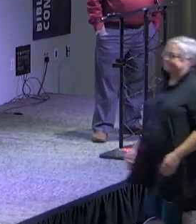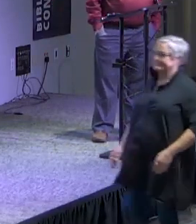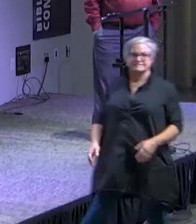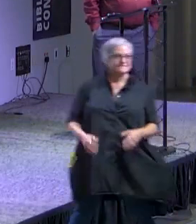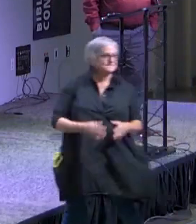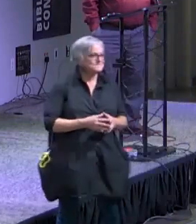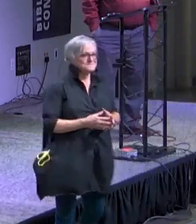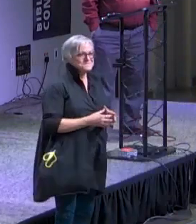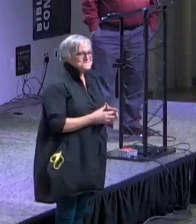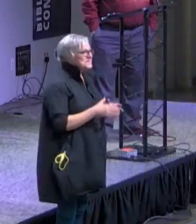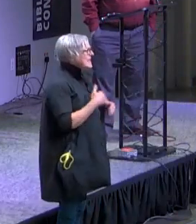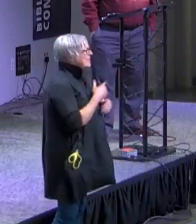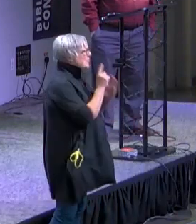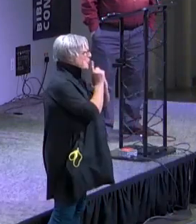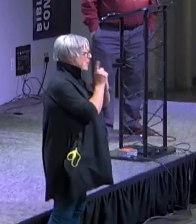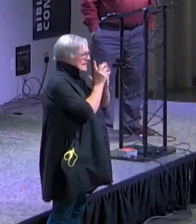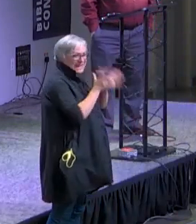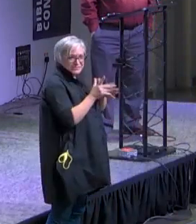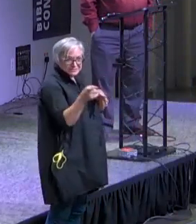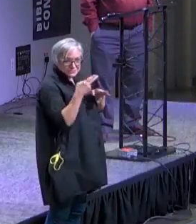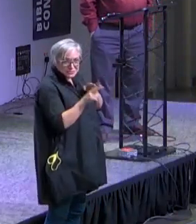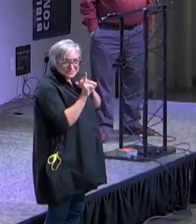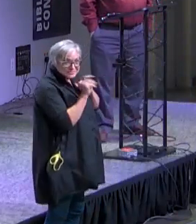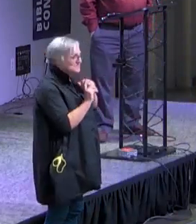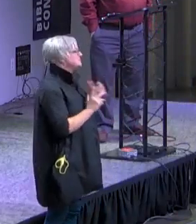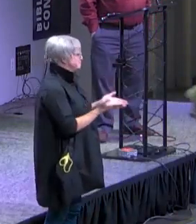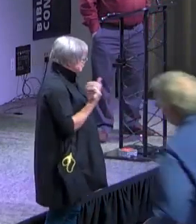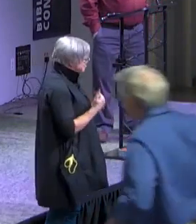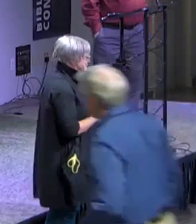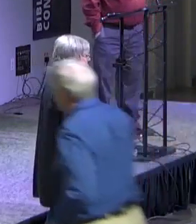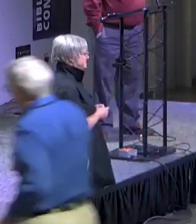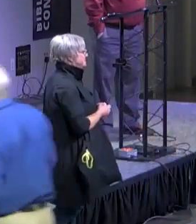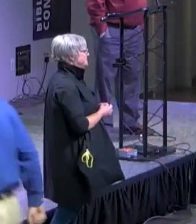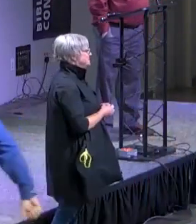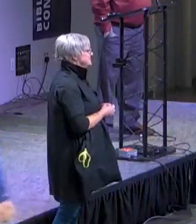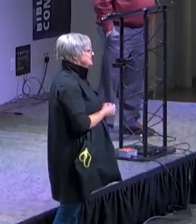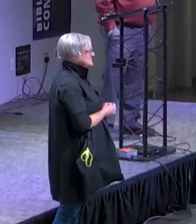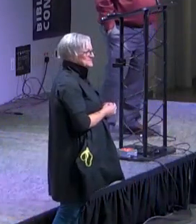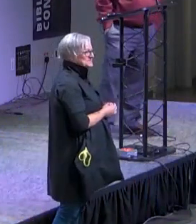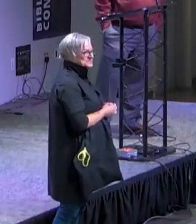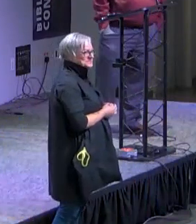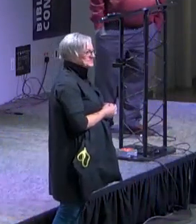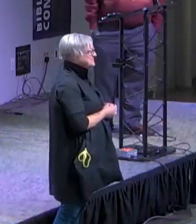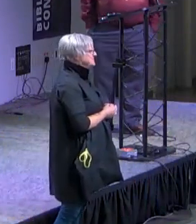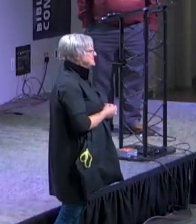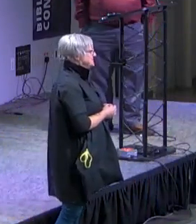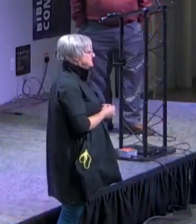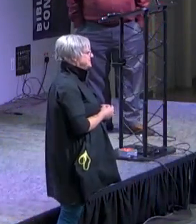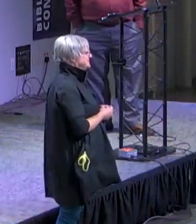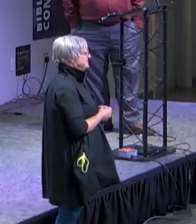We have 1 min, quick question. Yes, please.